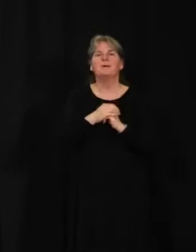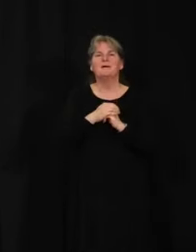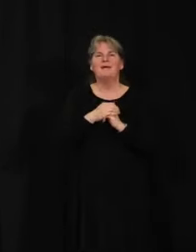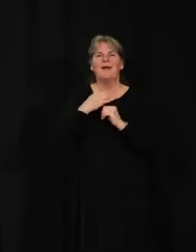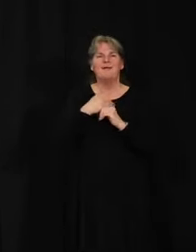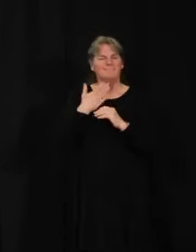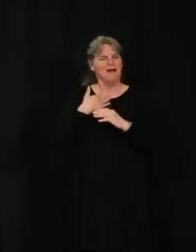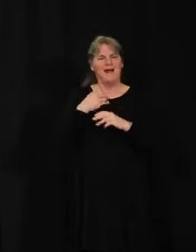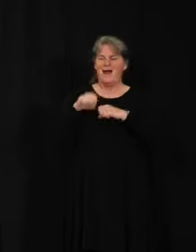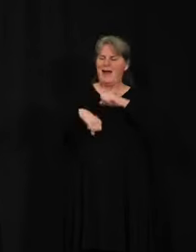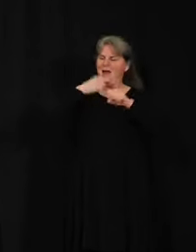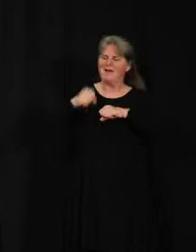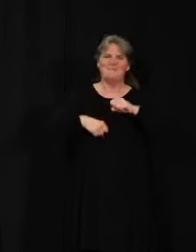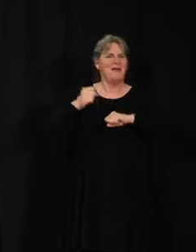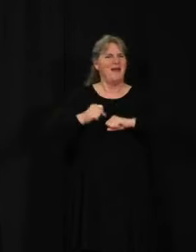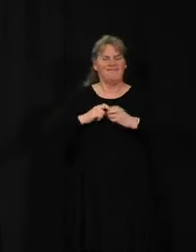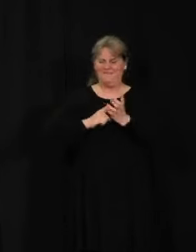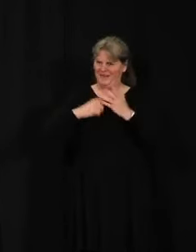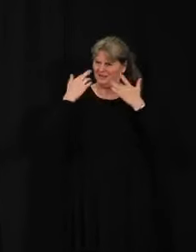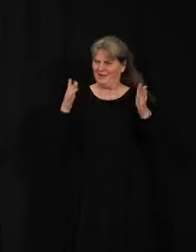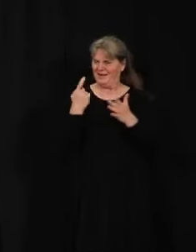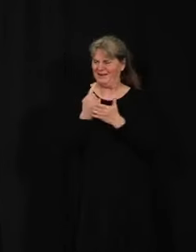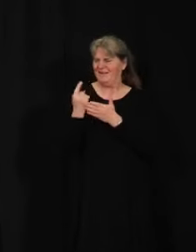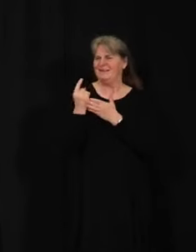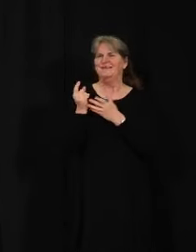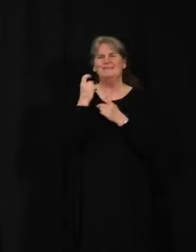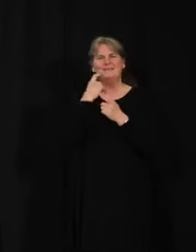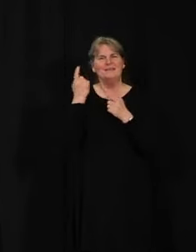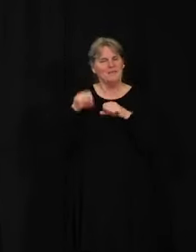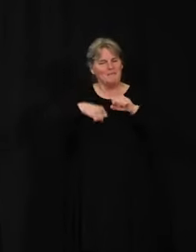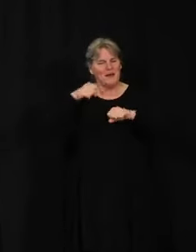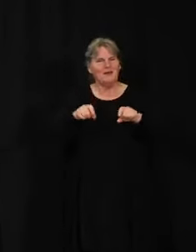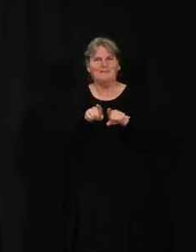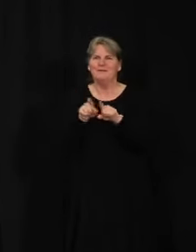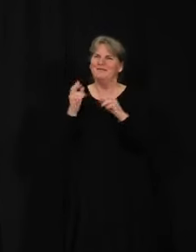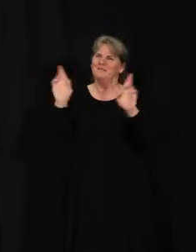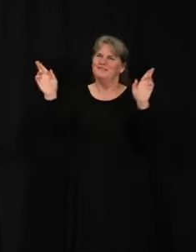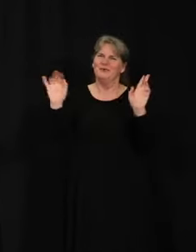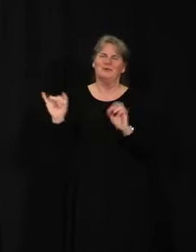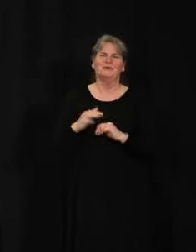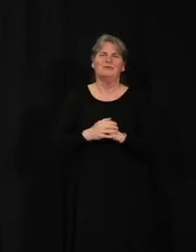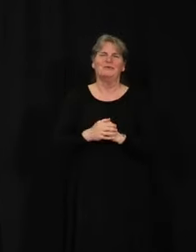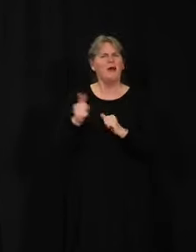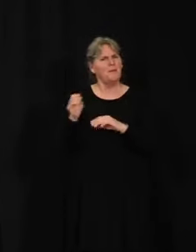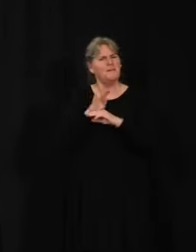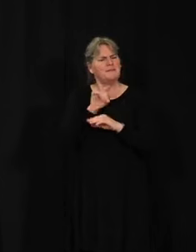I got my bike repaired at the local bike shop the other week as well. And many other businesses are